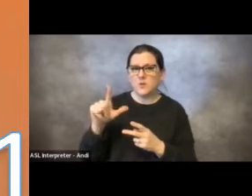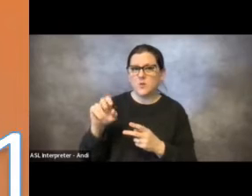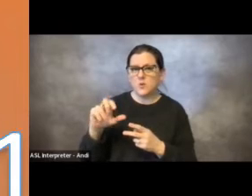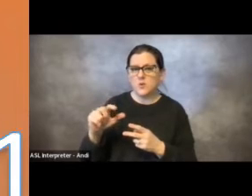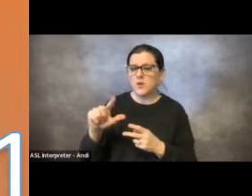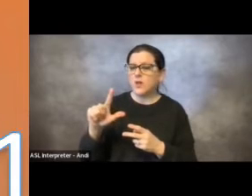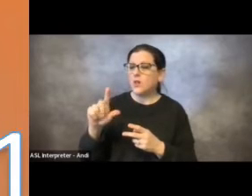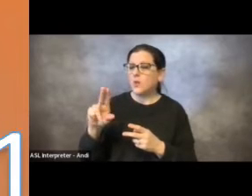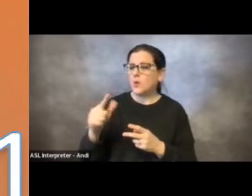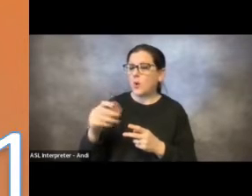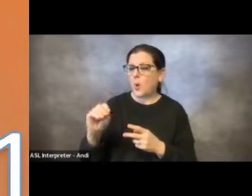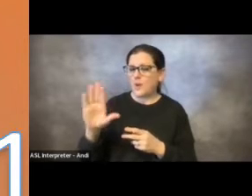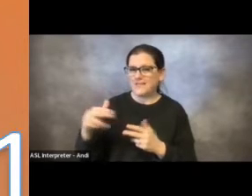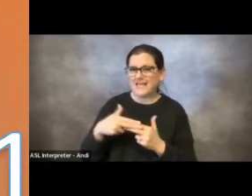he can get started. Thank you all set.